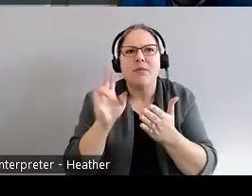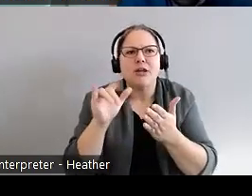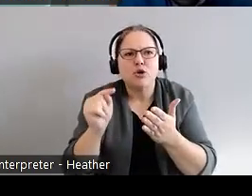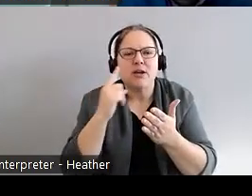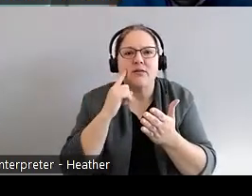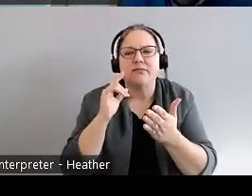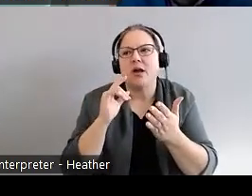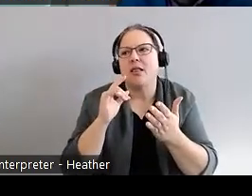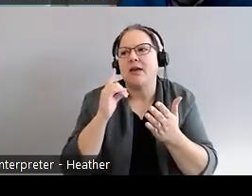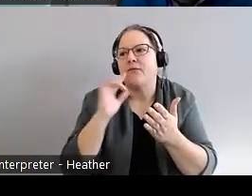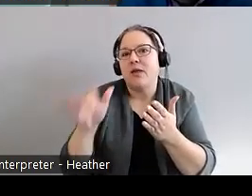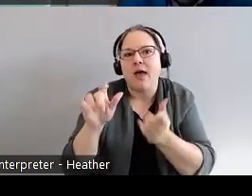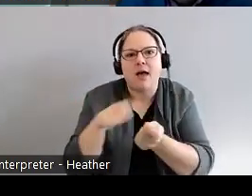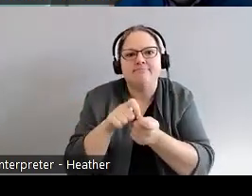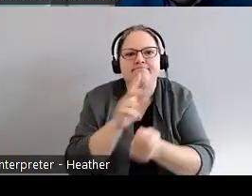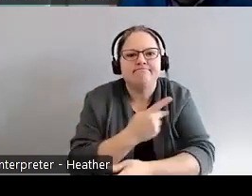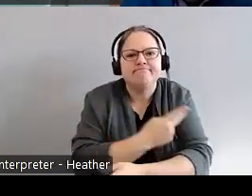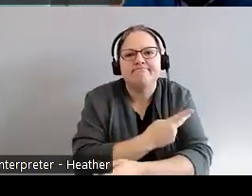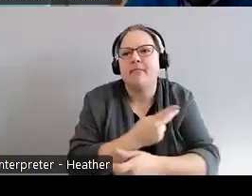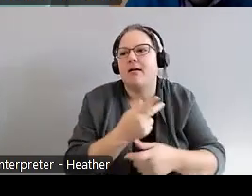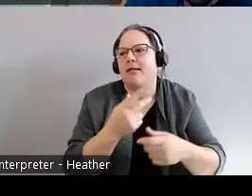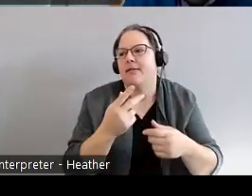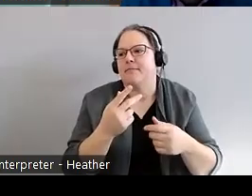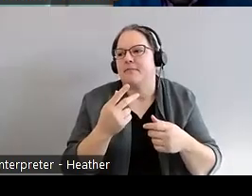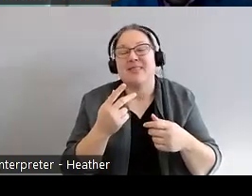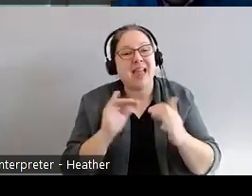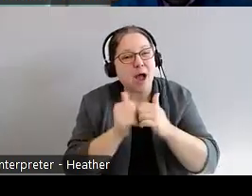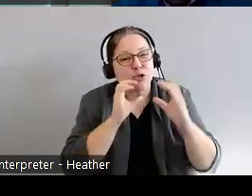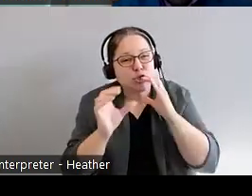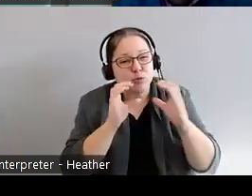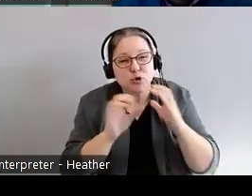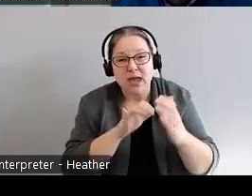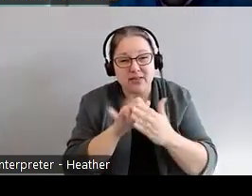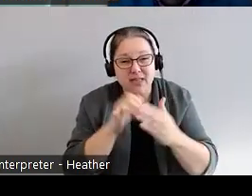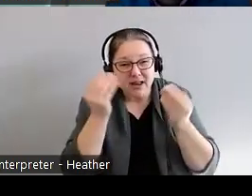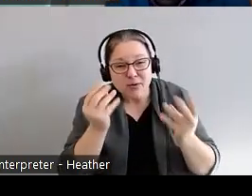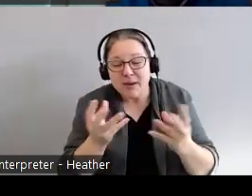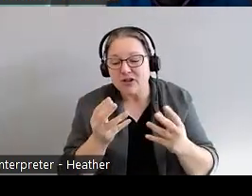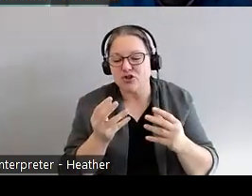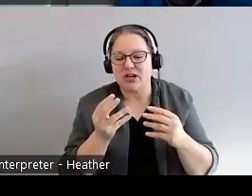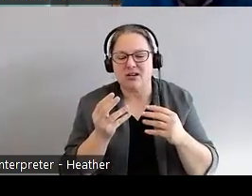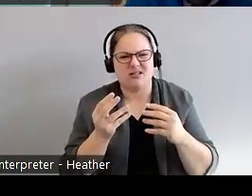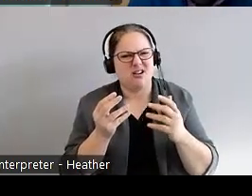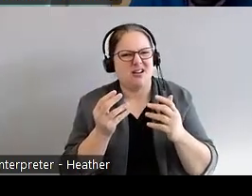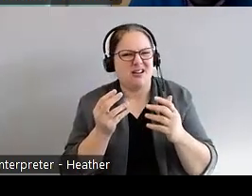uh you know like uh communicating information uh about their own struggles to the hospital